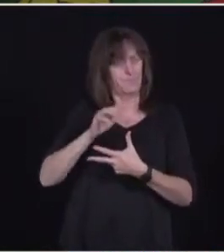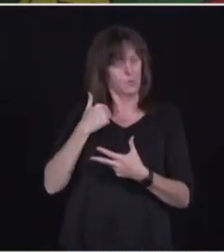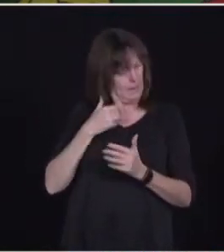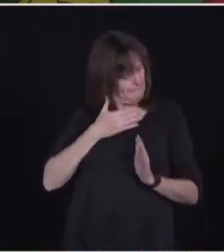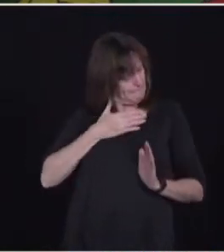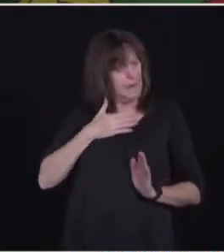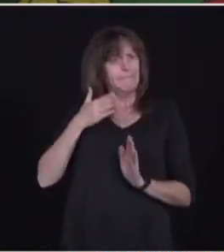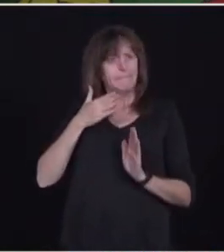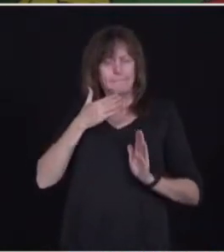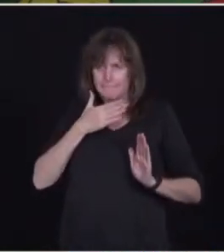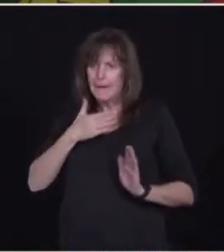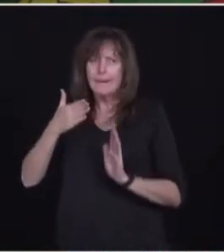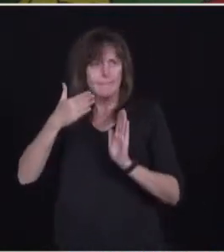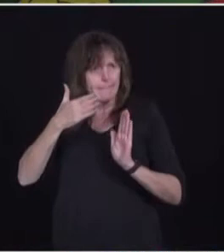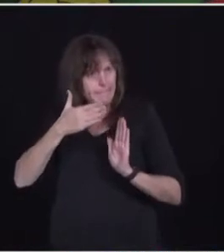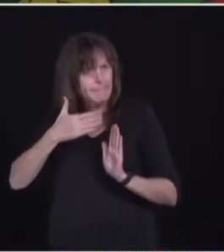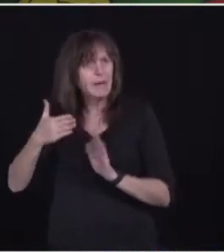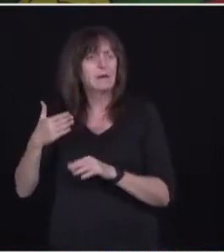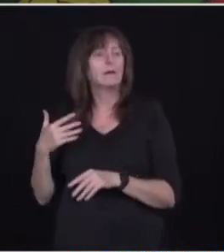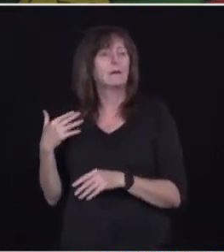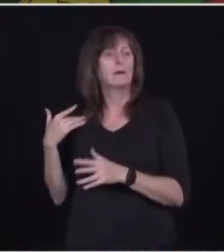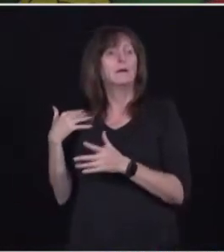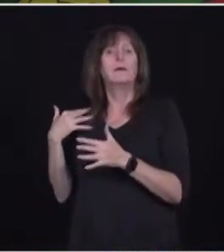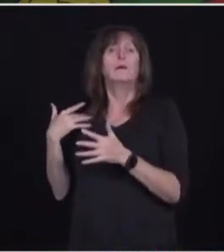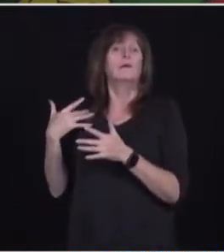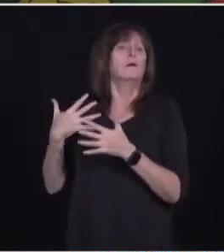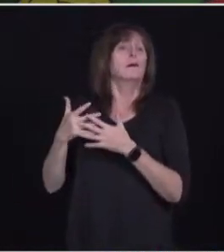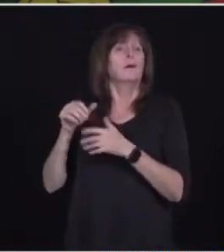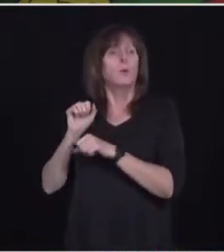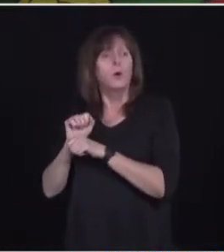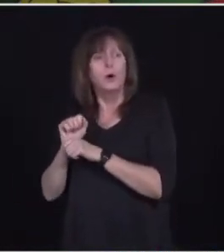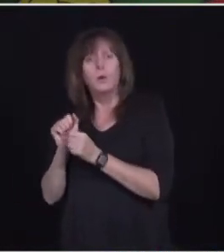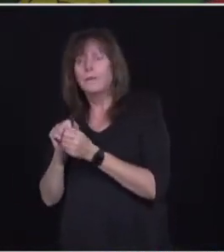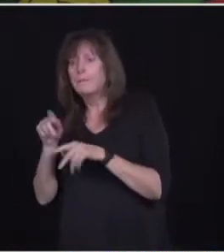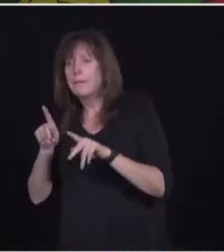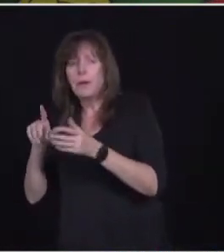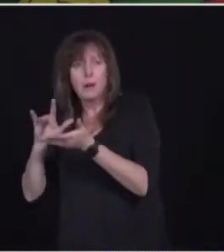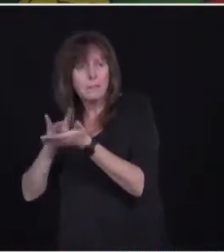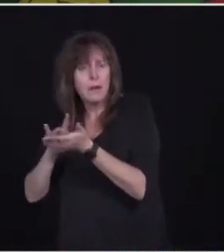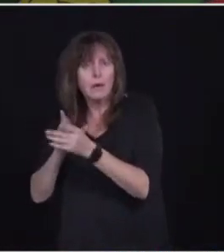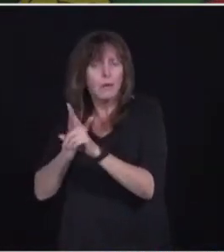19 and suffer tragically from it before and we will go into places where the government of